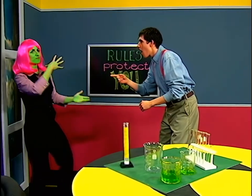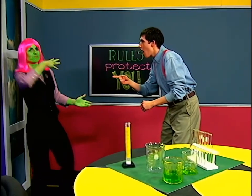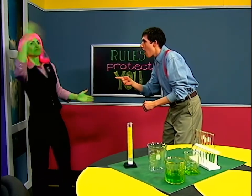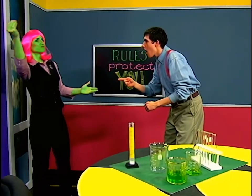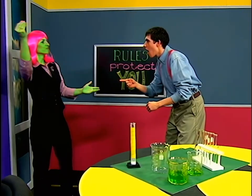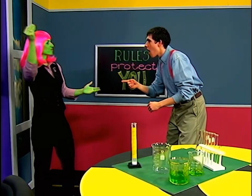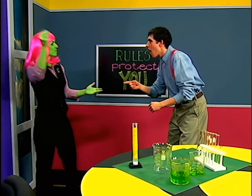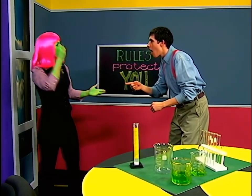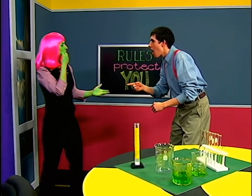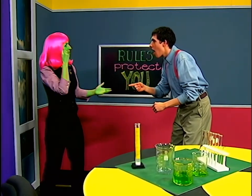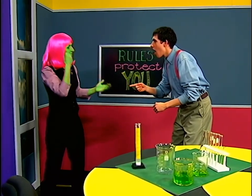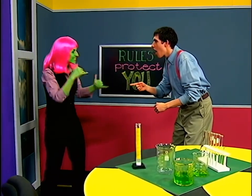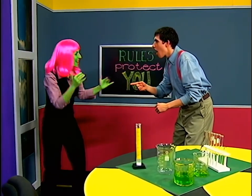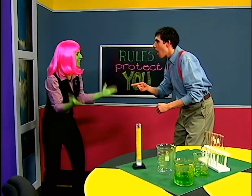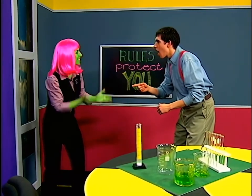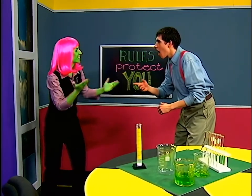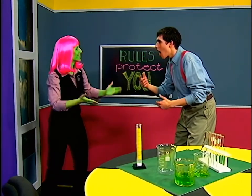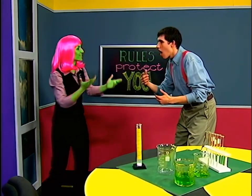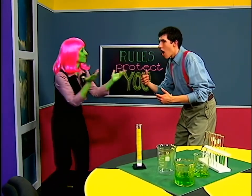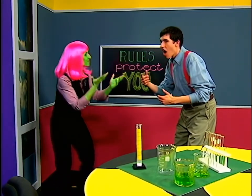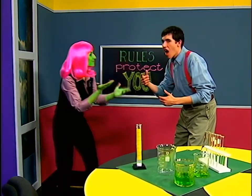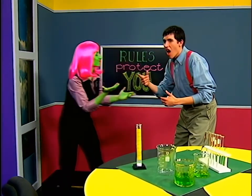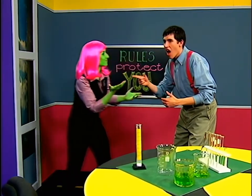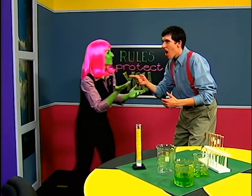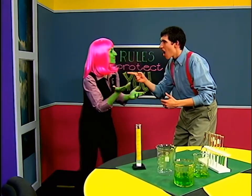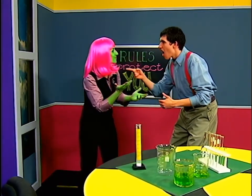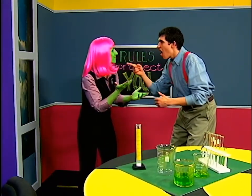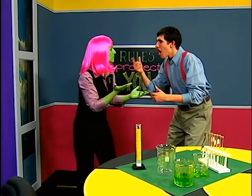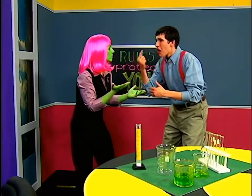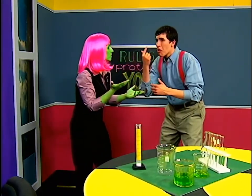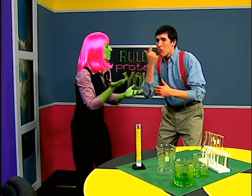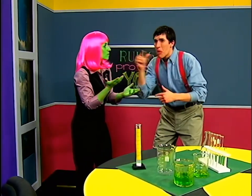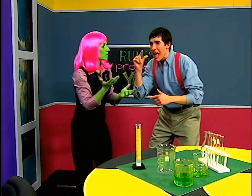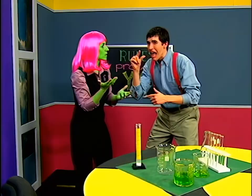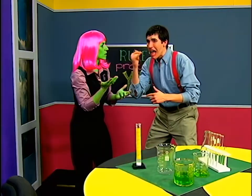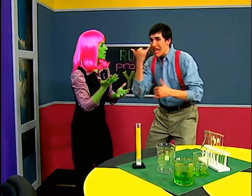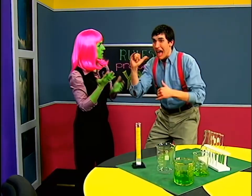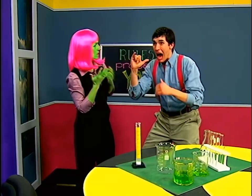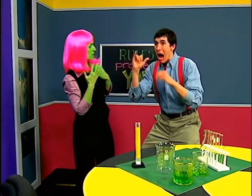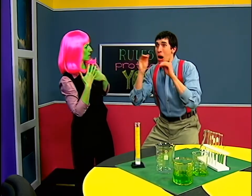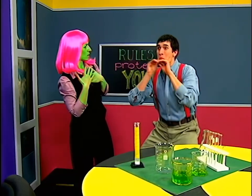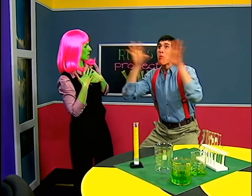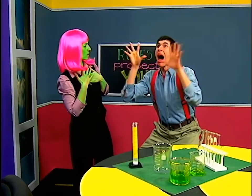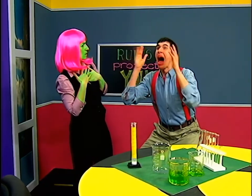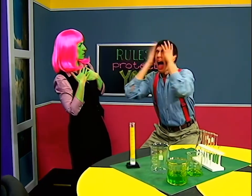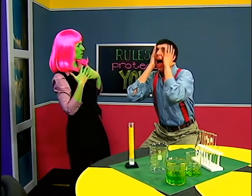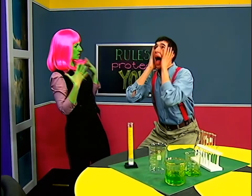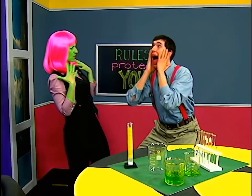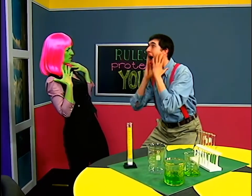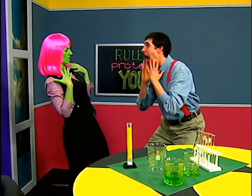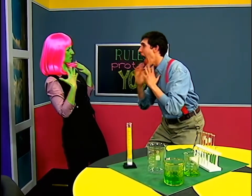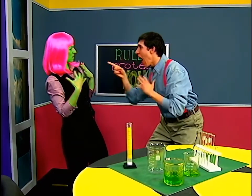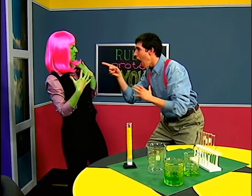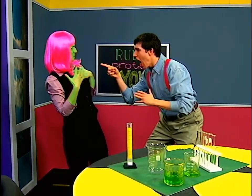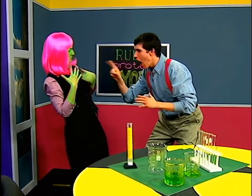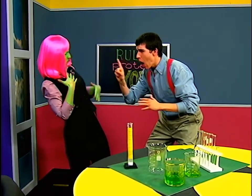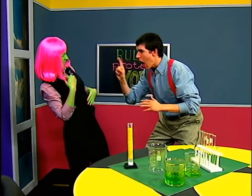WELL? HMM-HMM-HMMM. YOU CAN'T HIDE FROM ME! OH, OHHH! GET OVER HERE. OHHHH! WHAT ARE YOU, WHAT ARE YOU DOING? OWW, OWWWW!